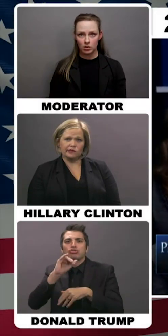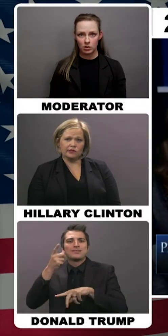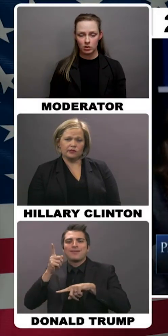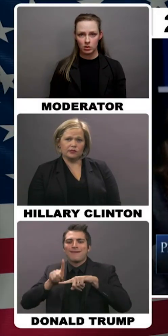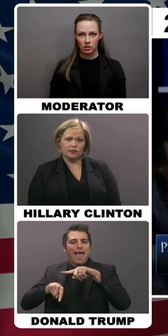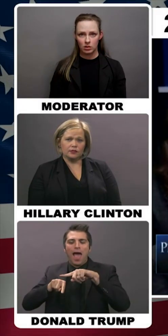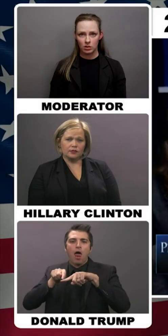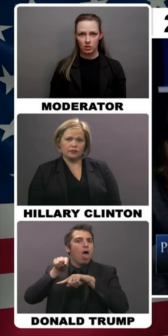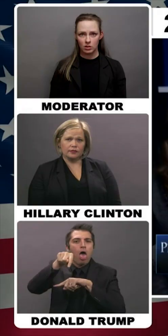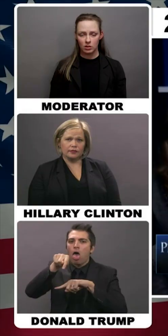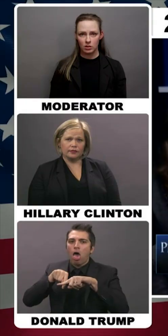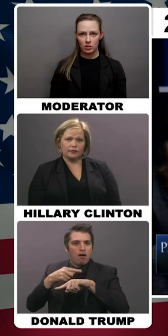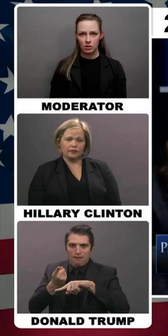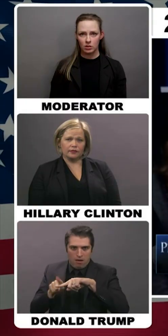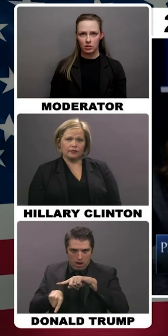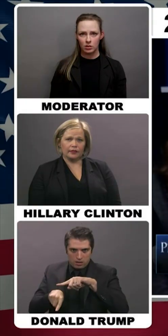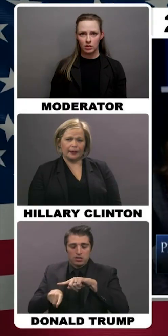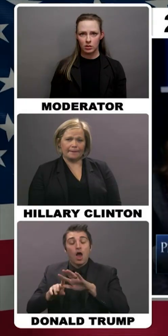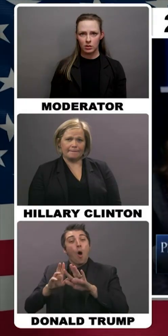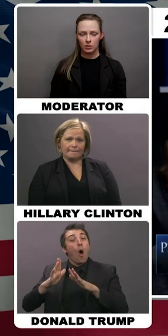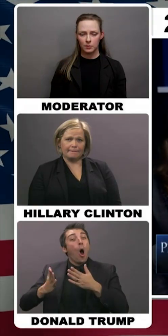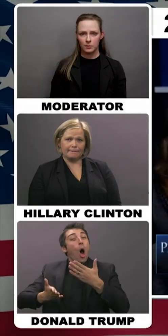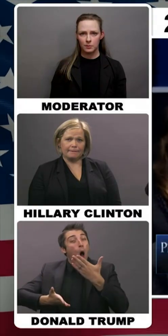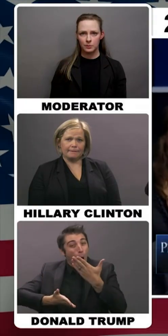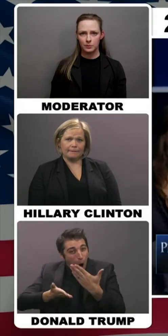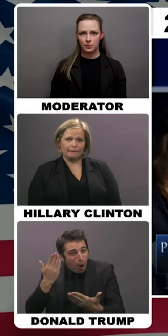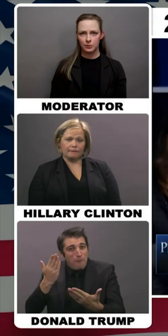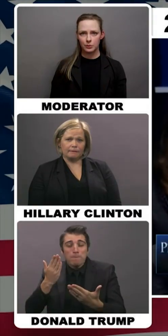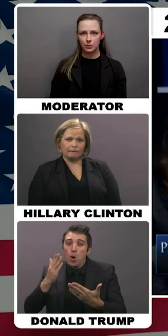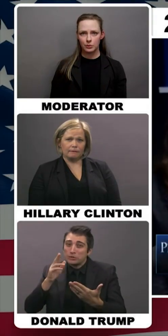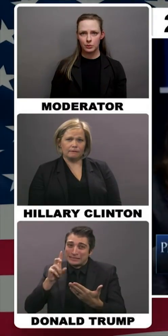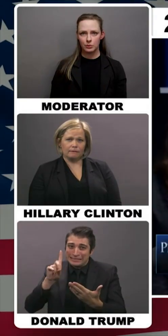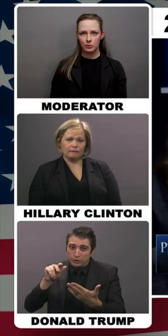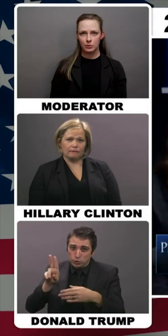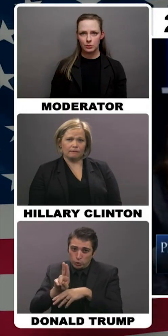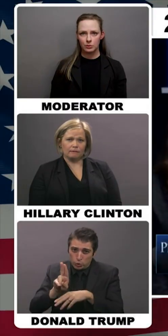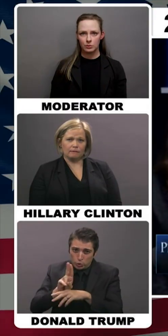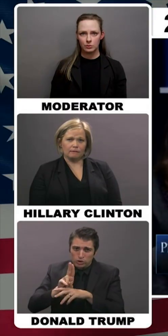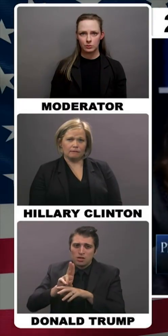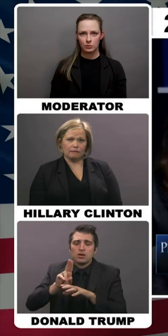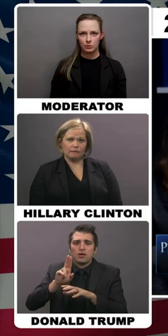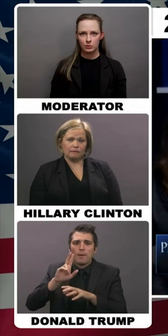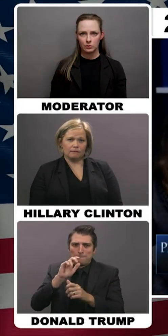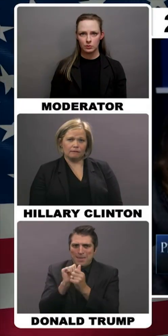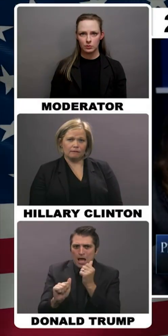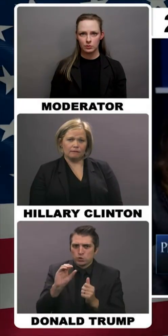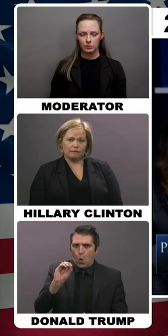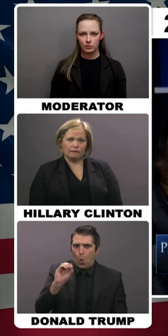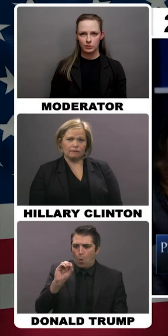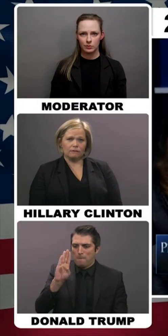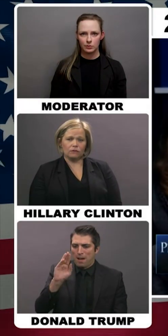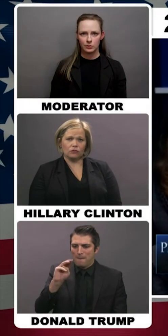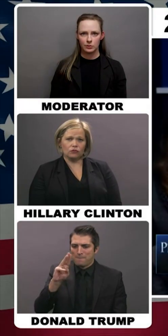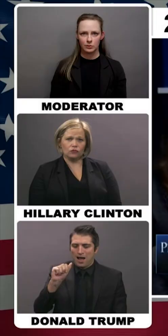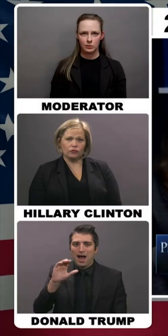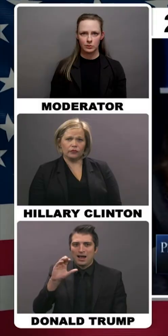of the passage of Obamacare, which by the way was a fraud. You know that because Jonathan Gruer, the architect